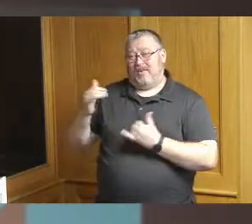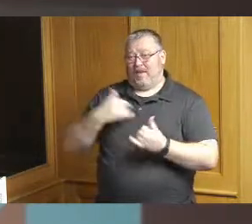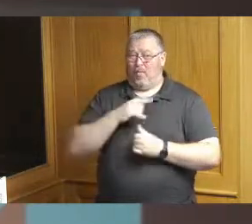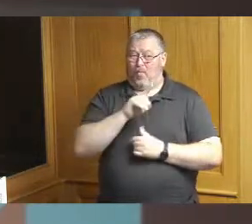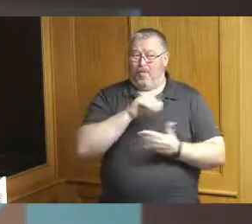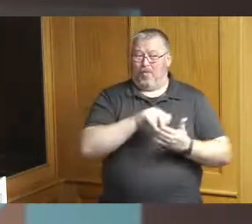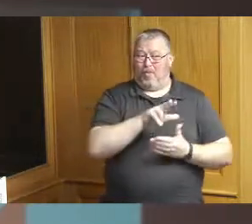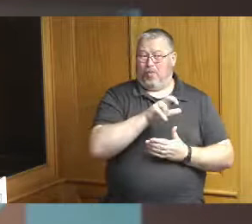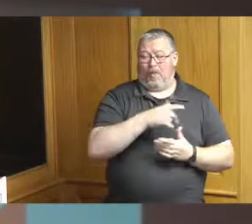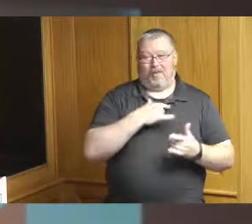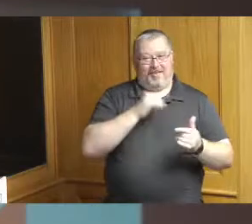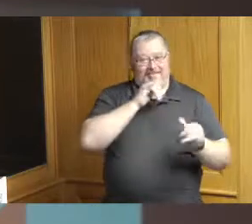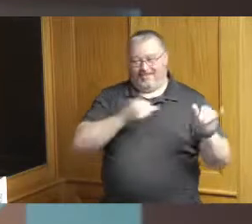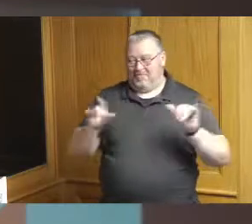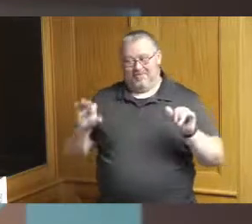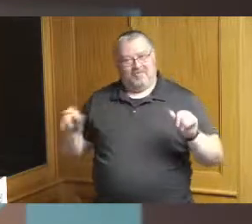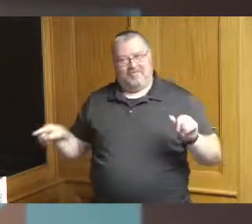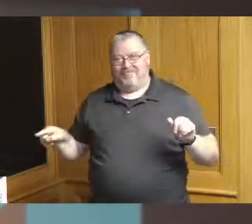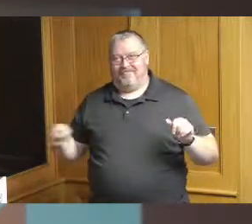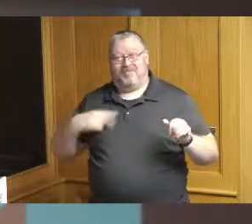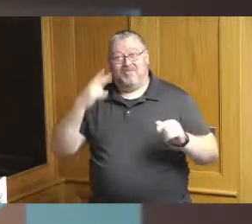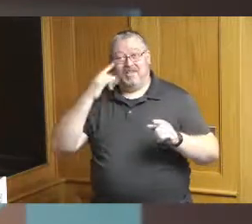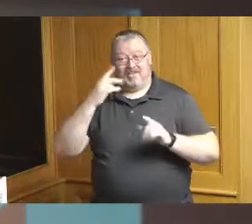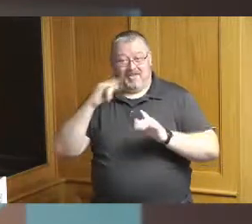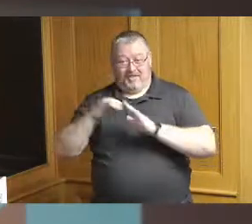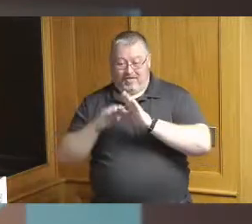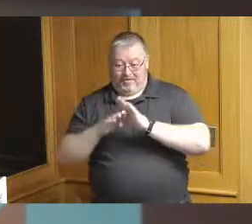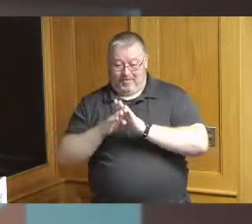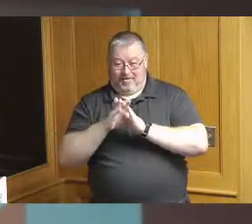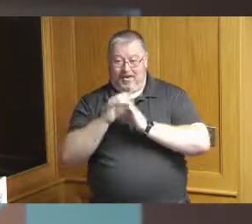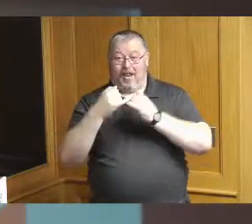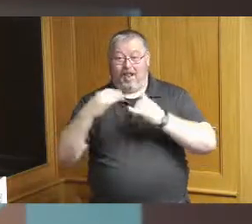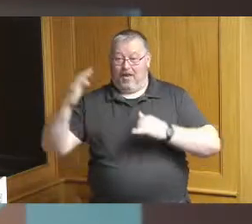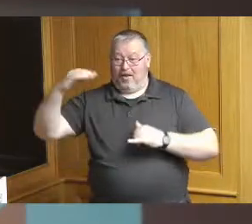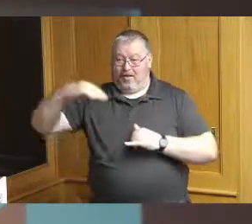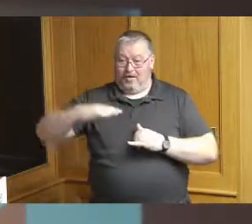were in December but you can tell from the trend line on the diagram we're just heading in the